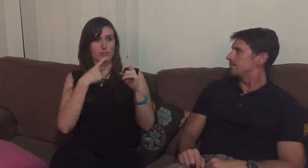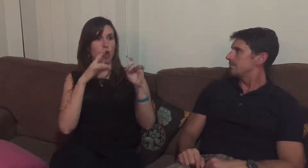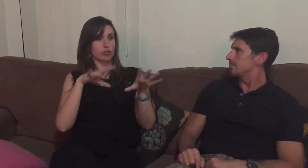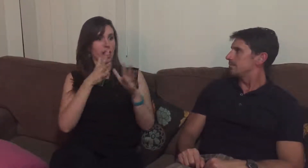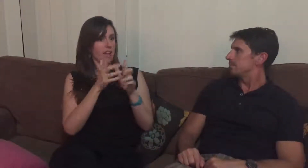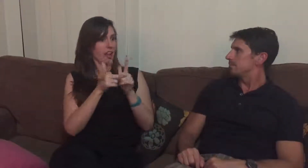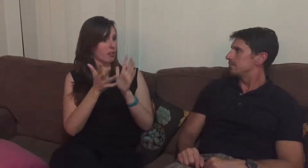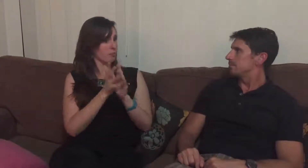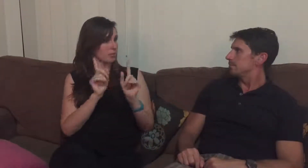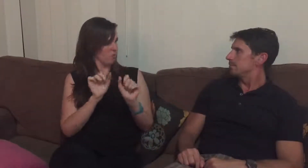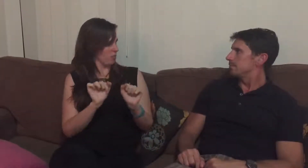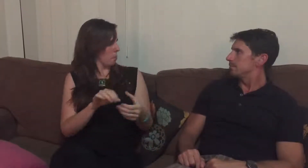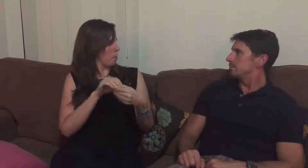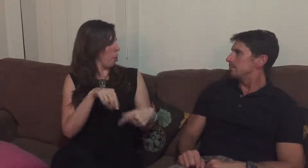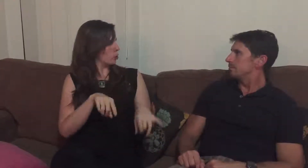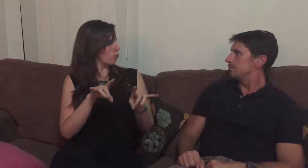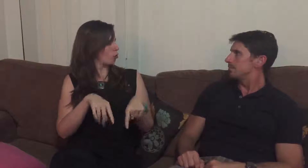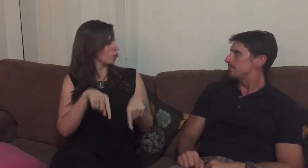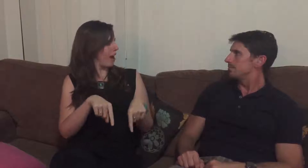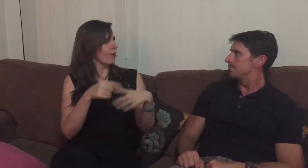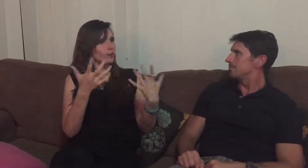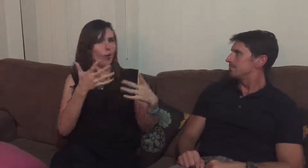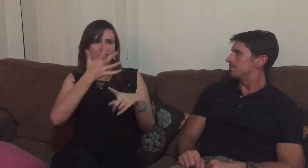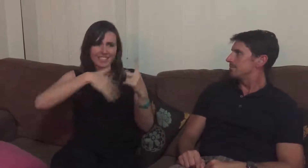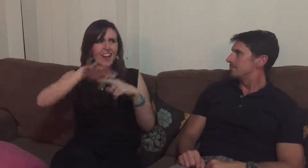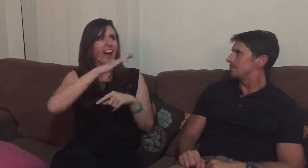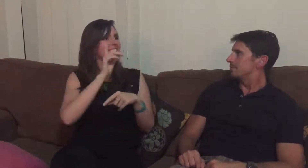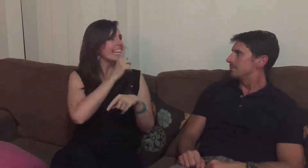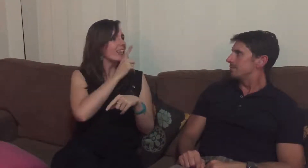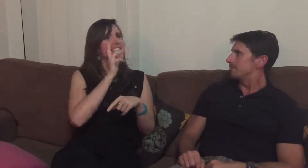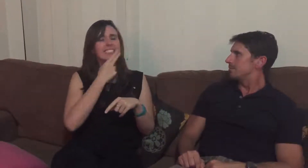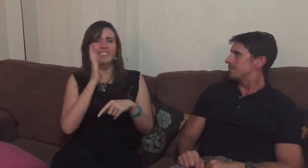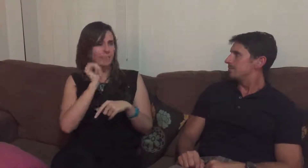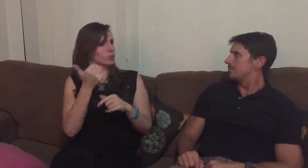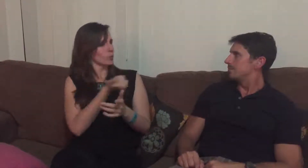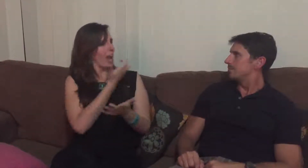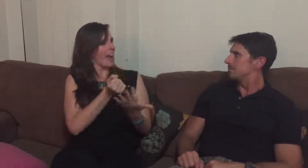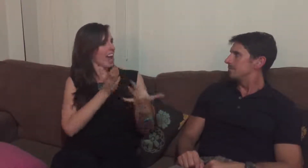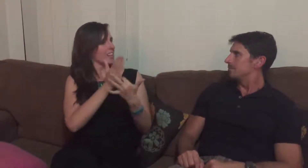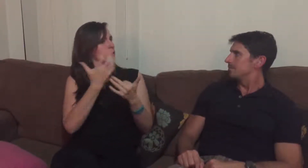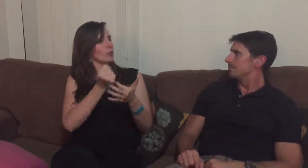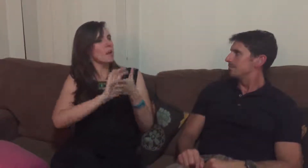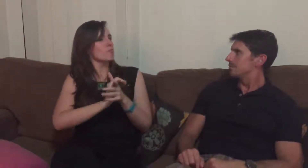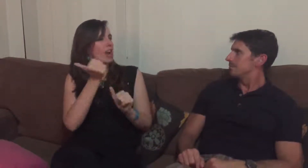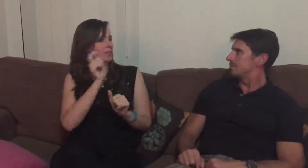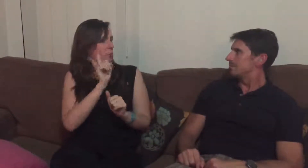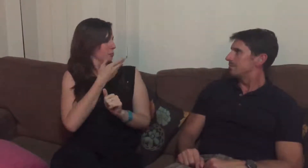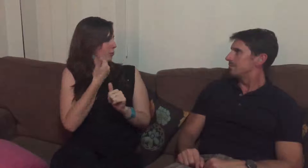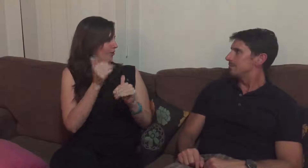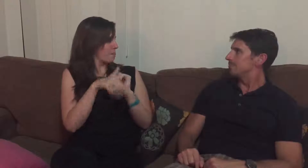As you said, Auslan is Australian Sign Language. It belongs to Australia. So irrespective of whether you're deaf or hearing,